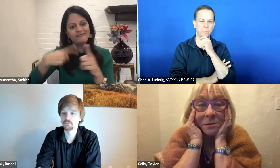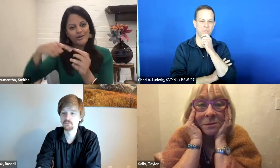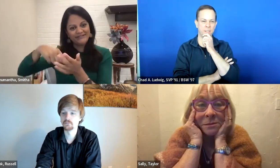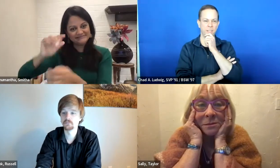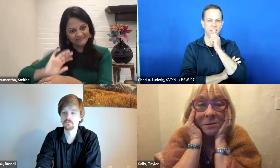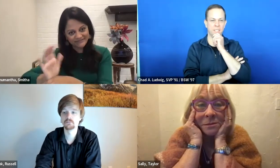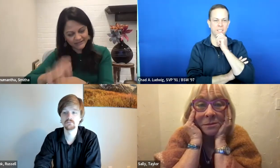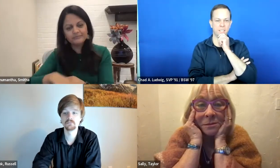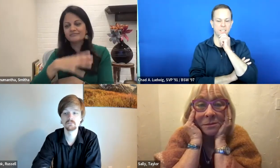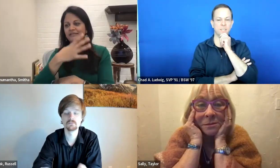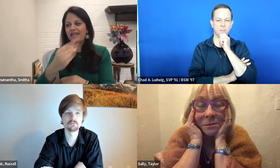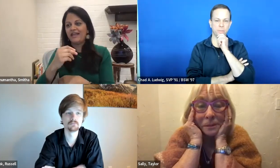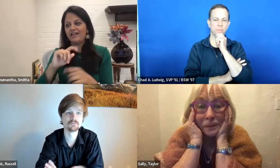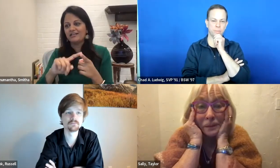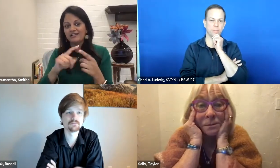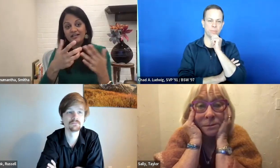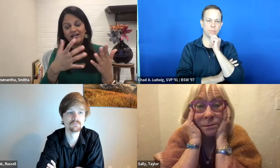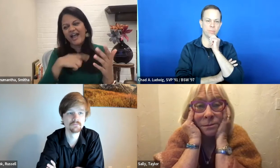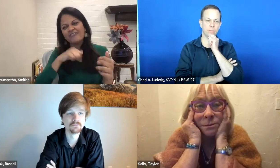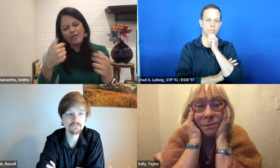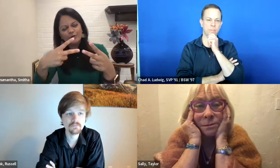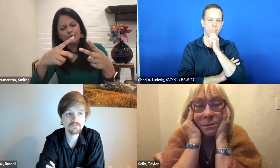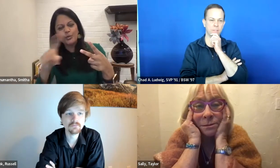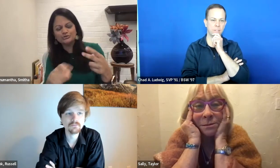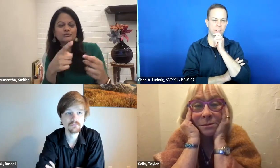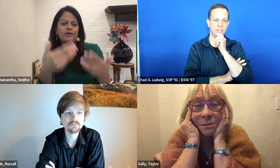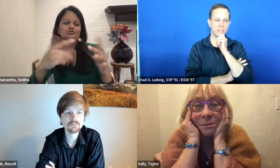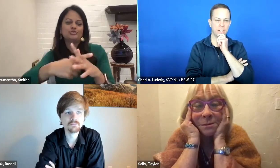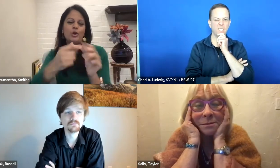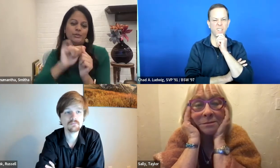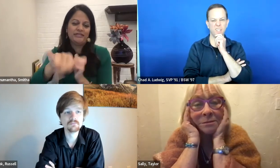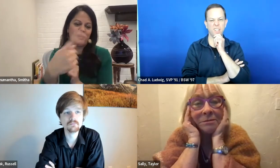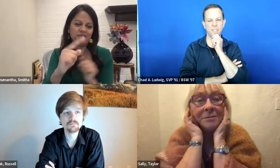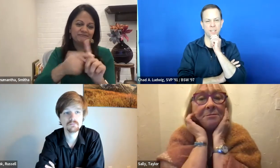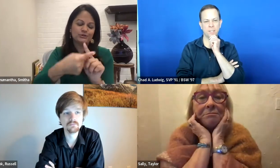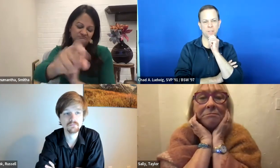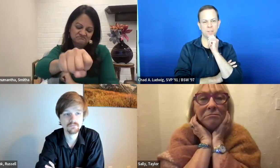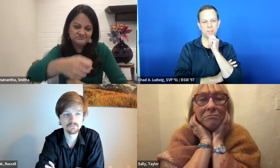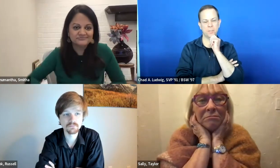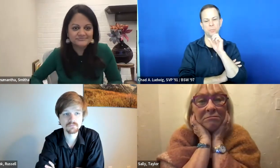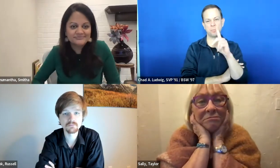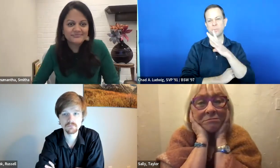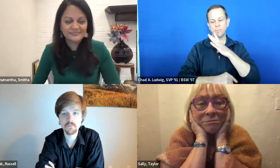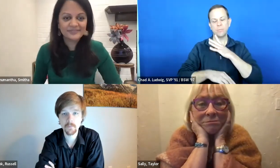talk about your thoughts and reflections on this film, and, again, I have two other questions, but, yeah, we'll start with that one first,